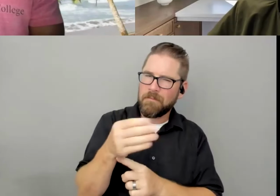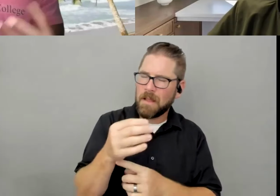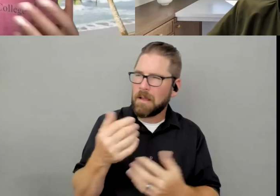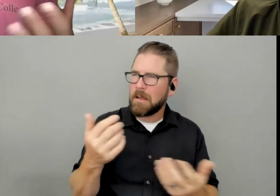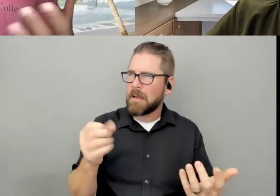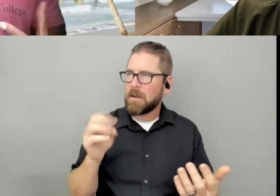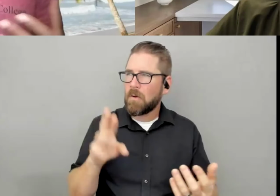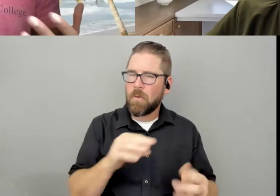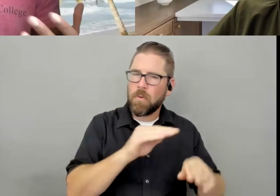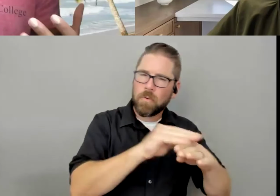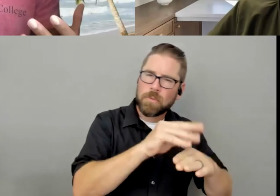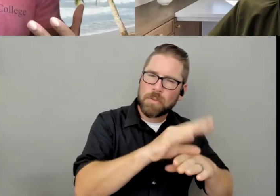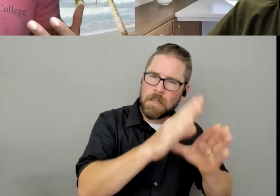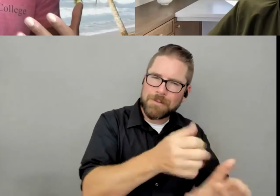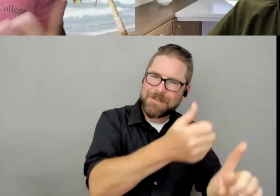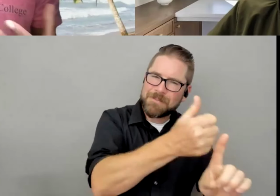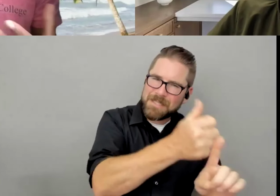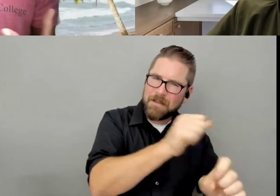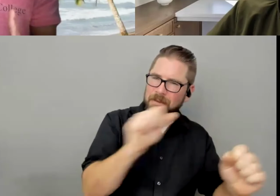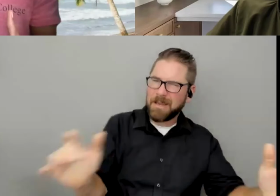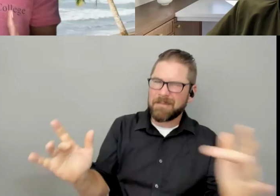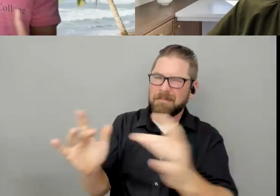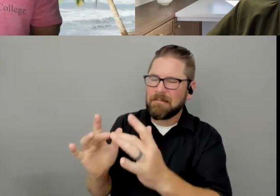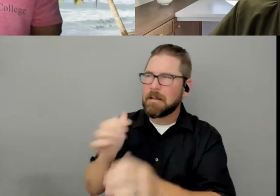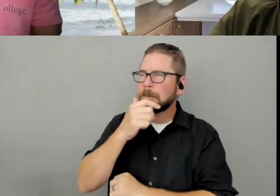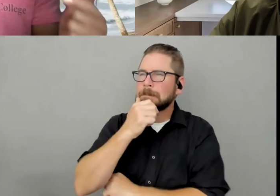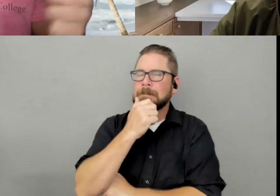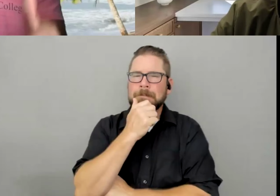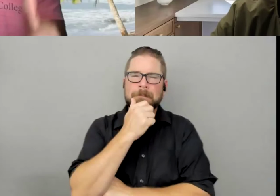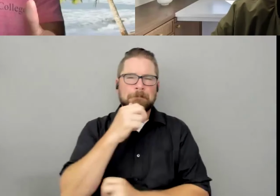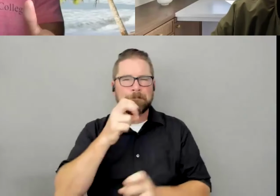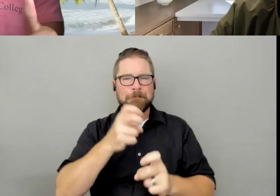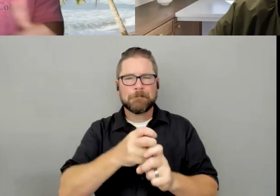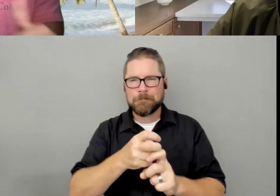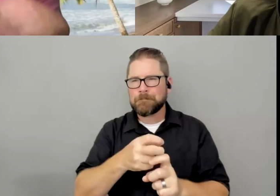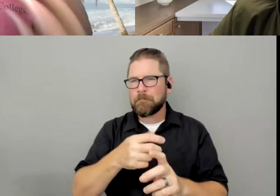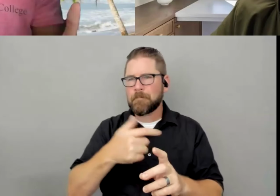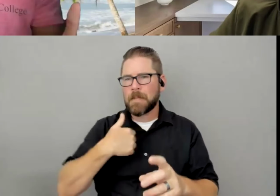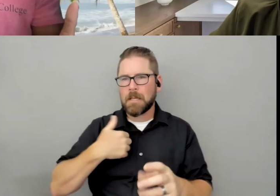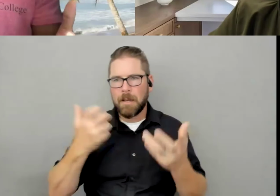And I know it's hard because there’s so many of us, I do want us to get away from the putting information into a box and things happen